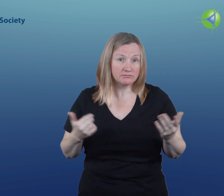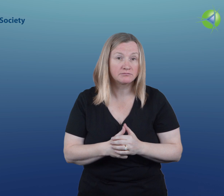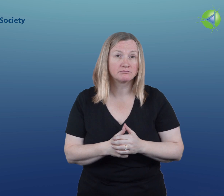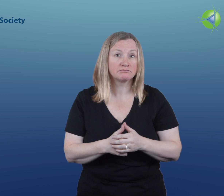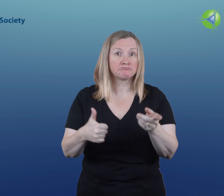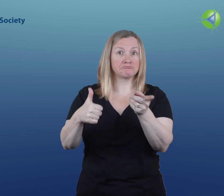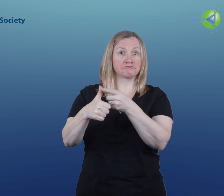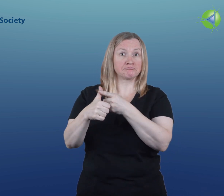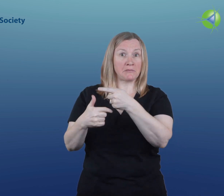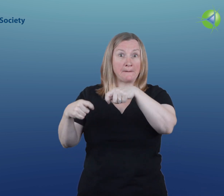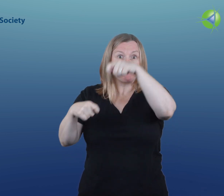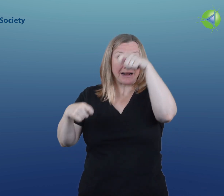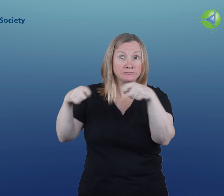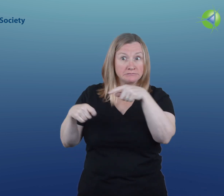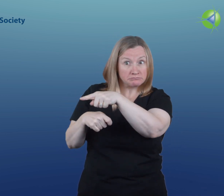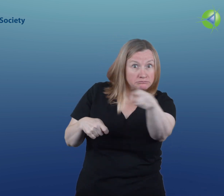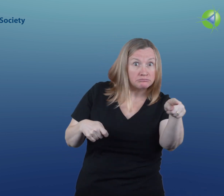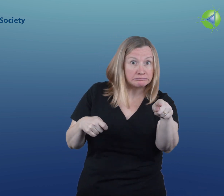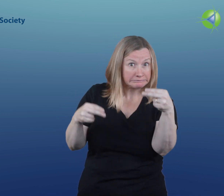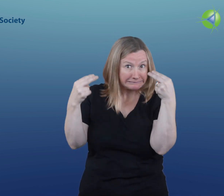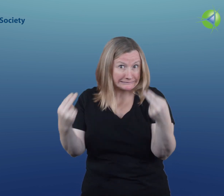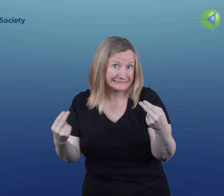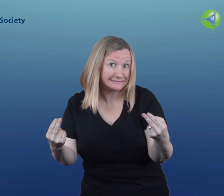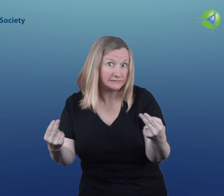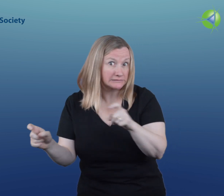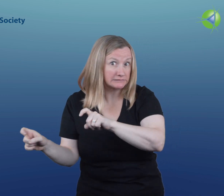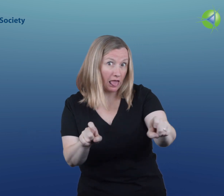Are these Measures still required?